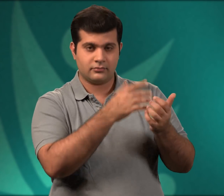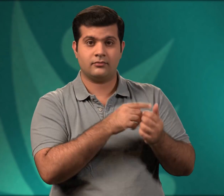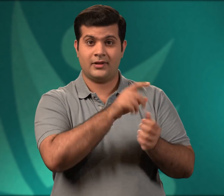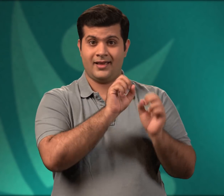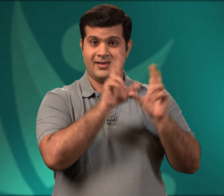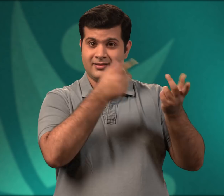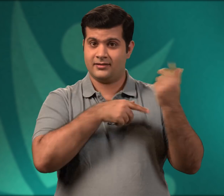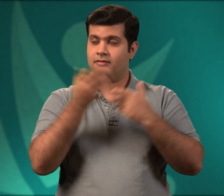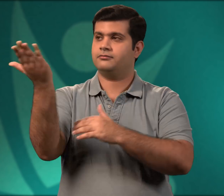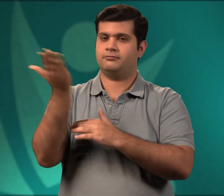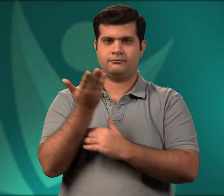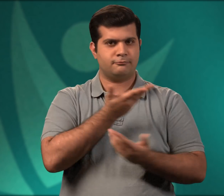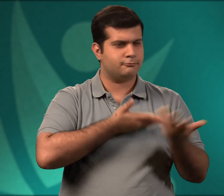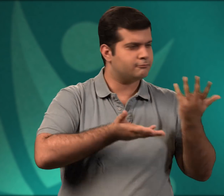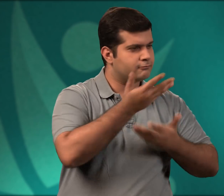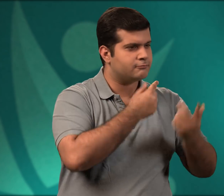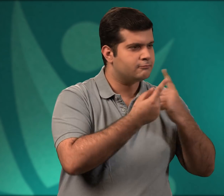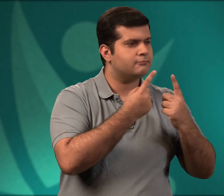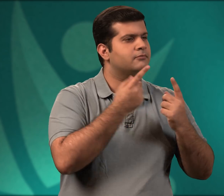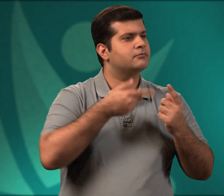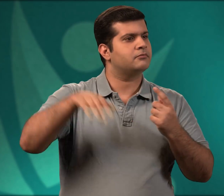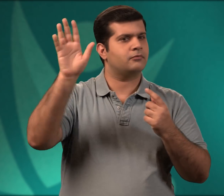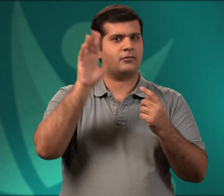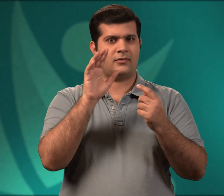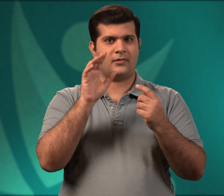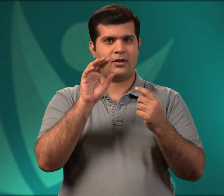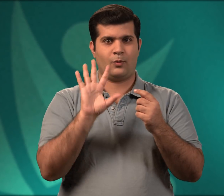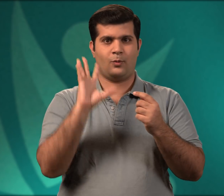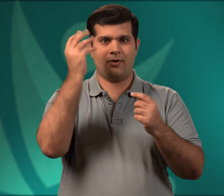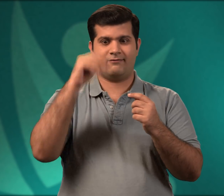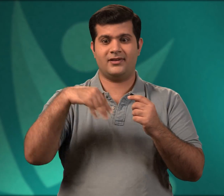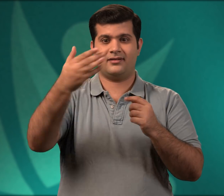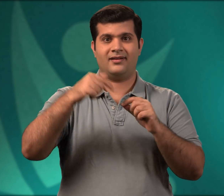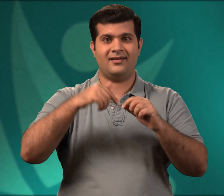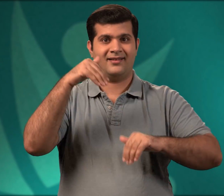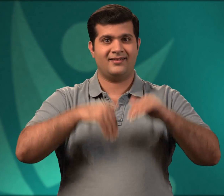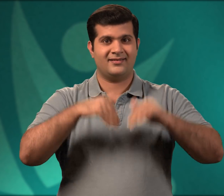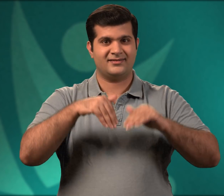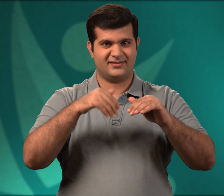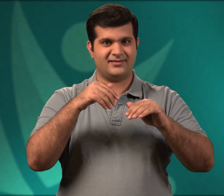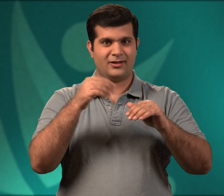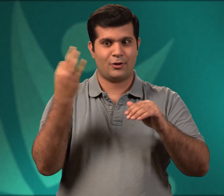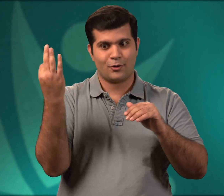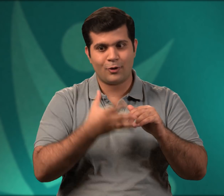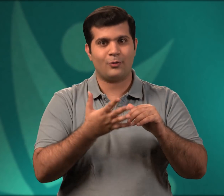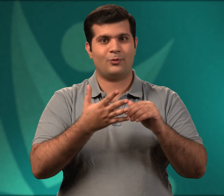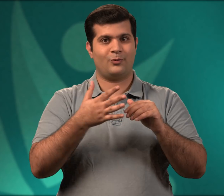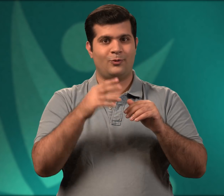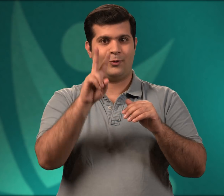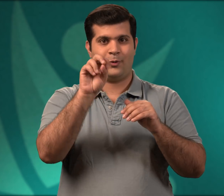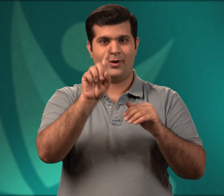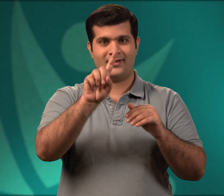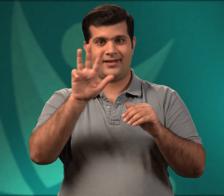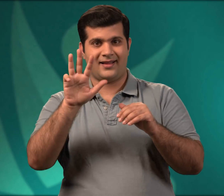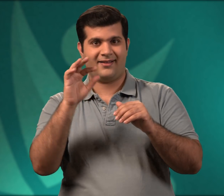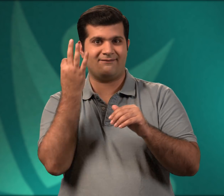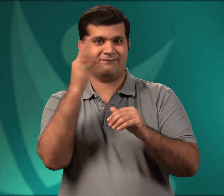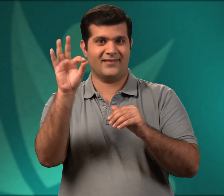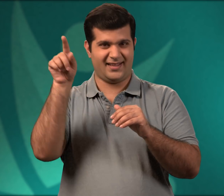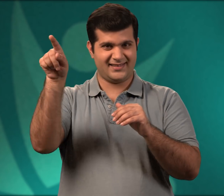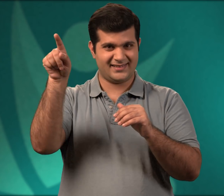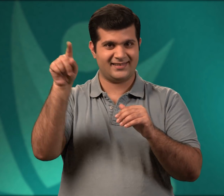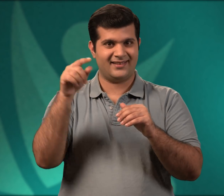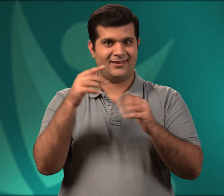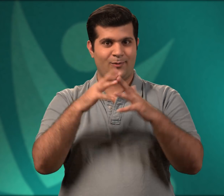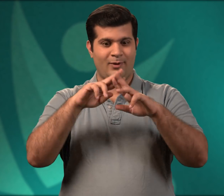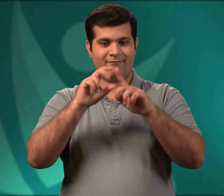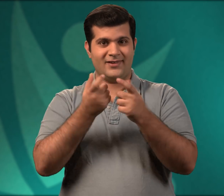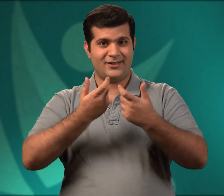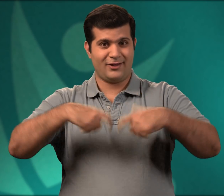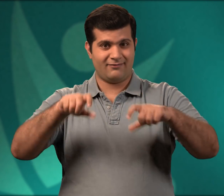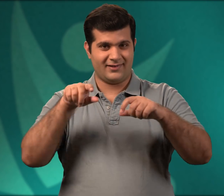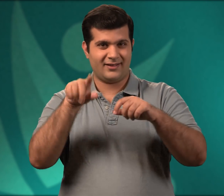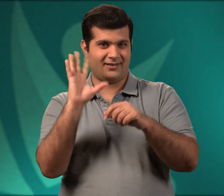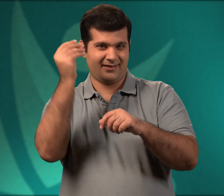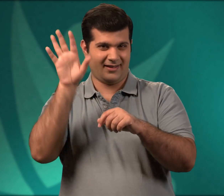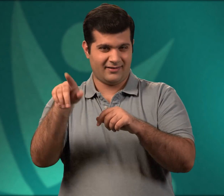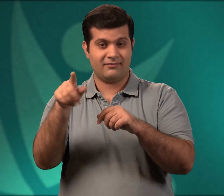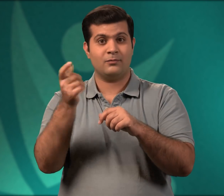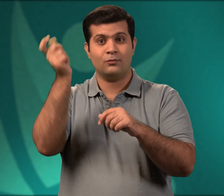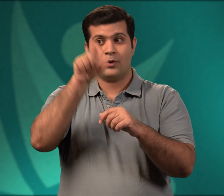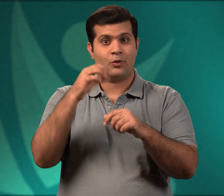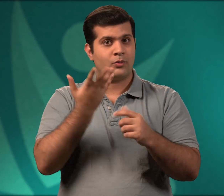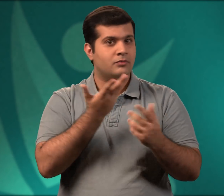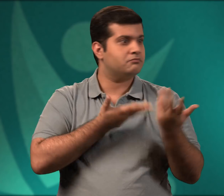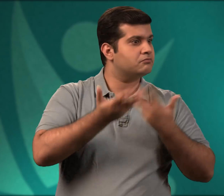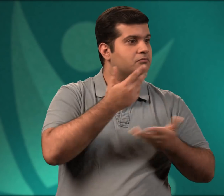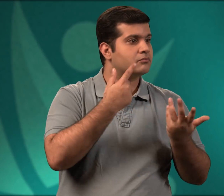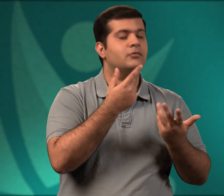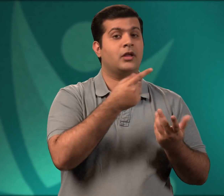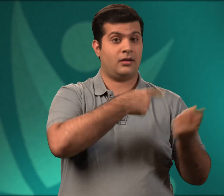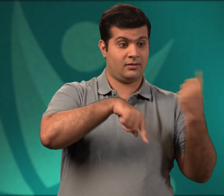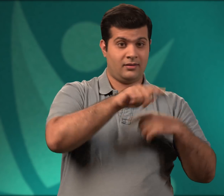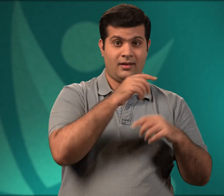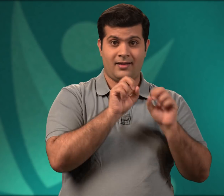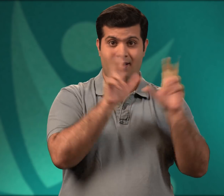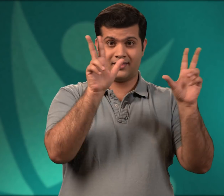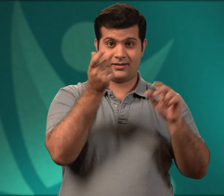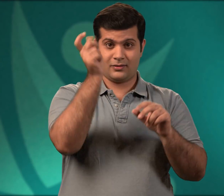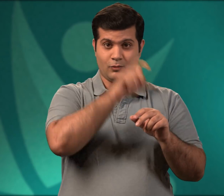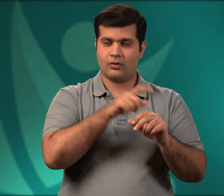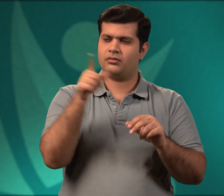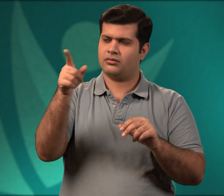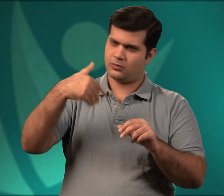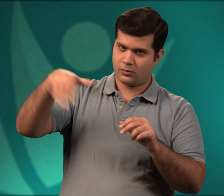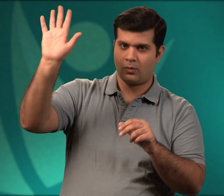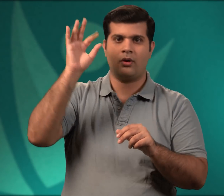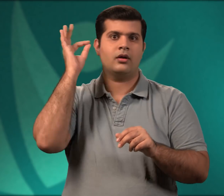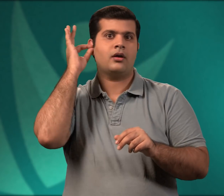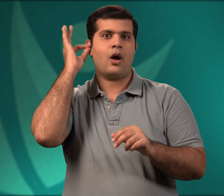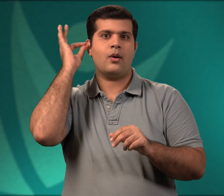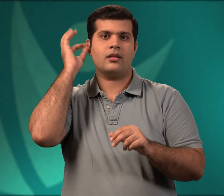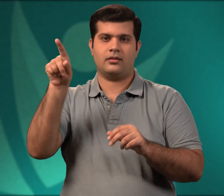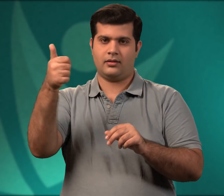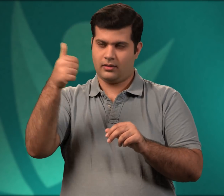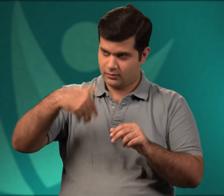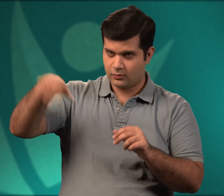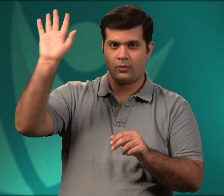After much discussion they decided upon Rahul Jain as a nominee for the 2019 WFDYS Board elections that would be held in France.